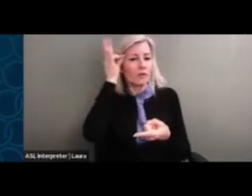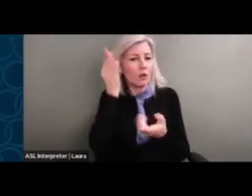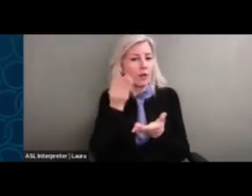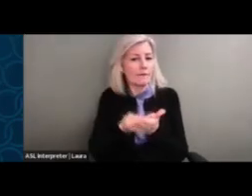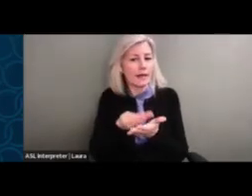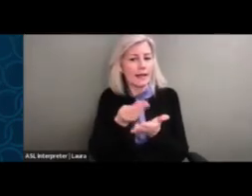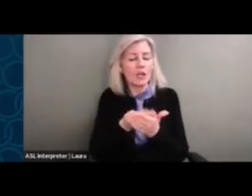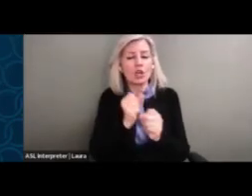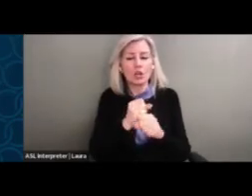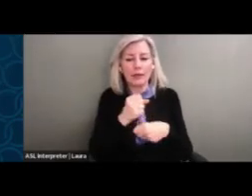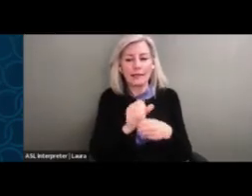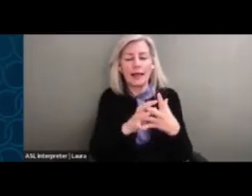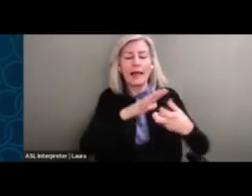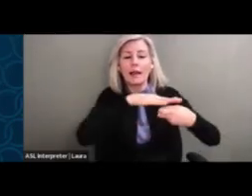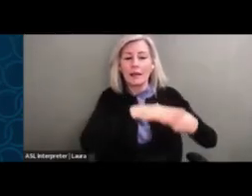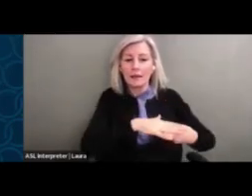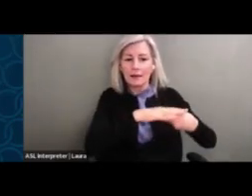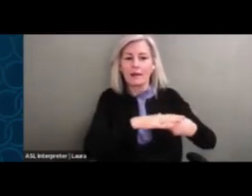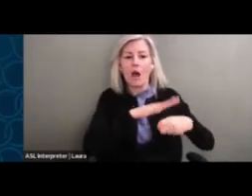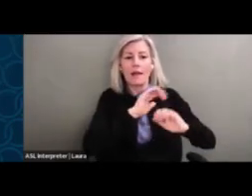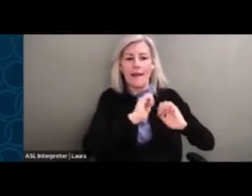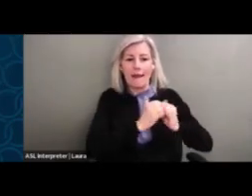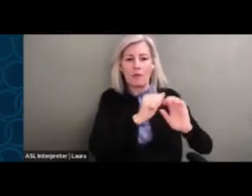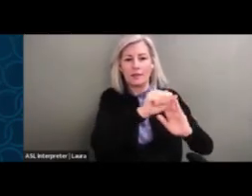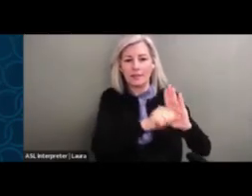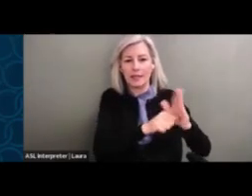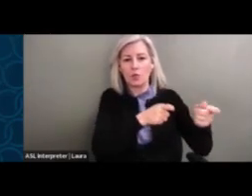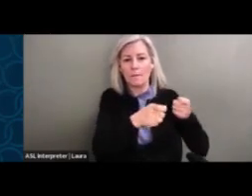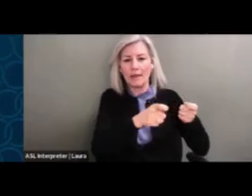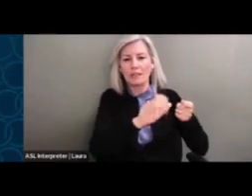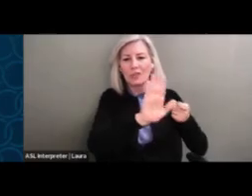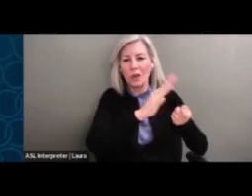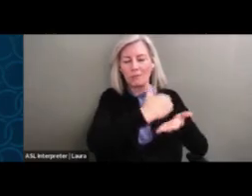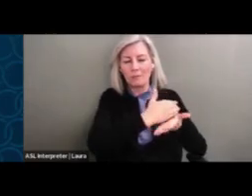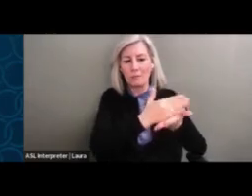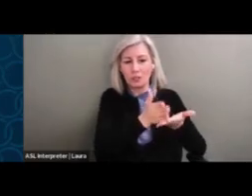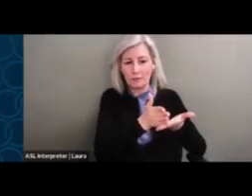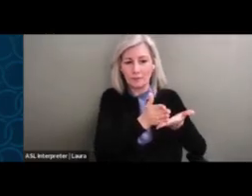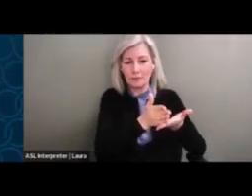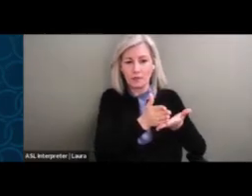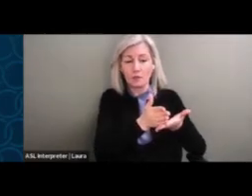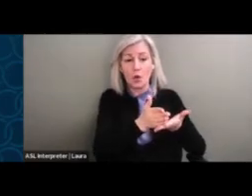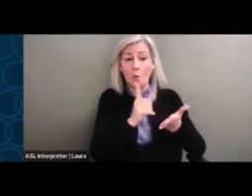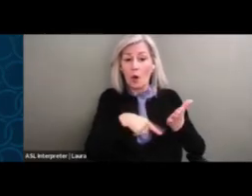or Home and Community-Based Services specifically, the reduced federal funding